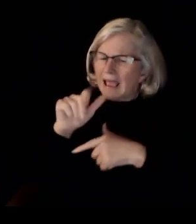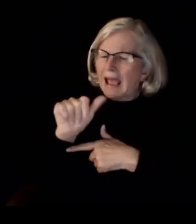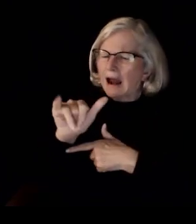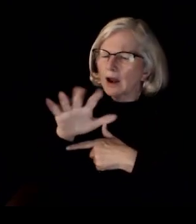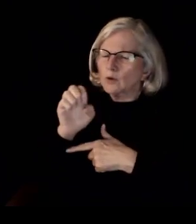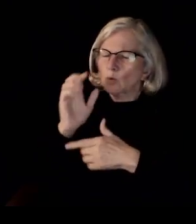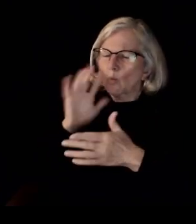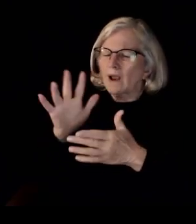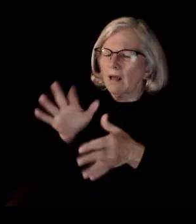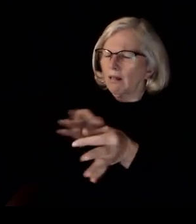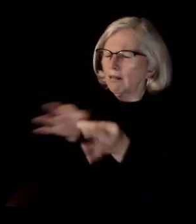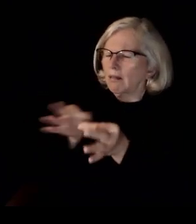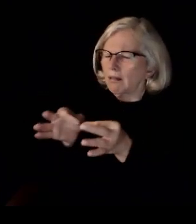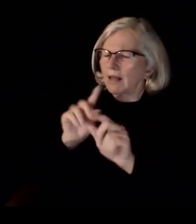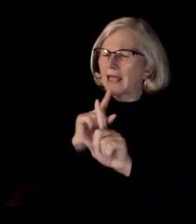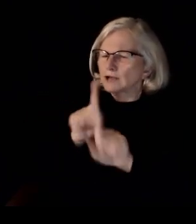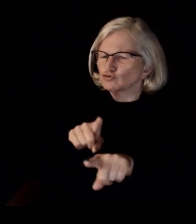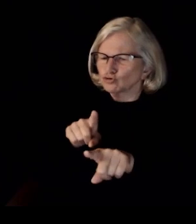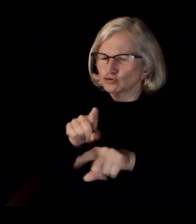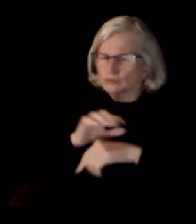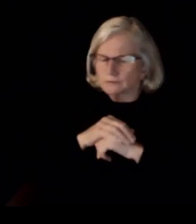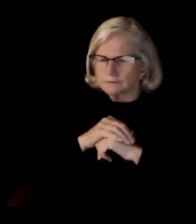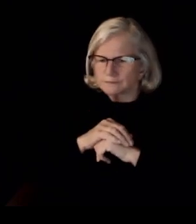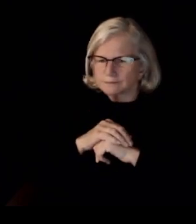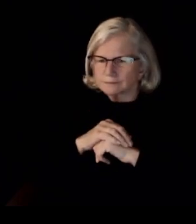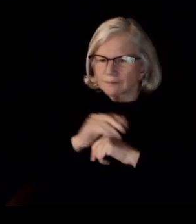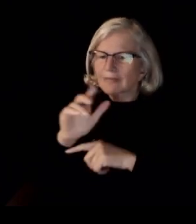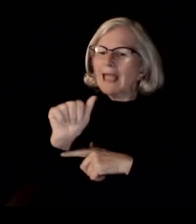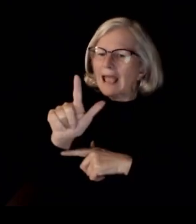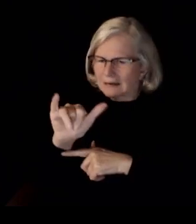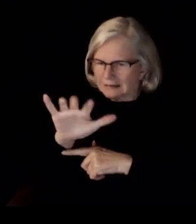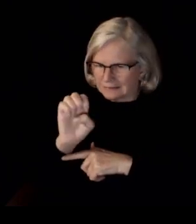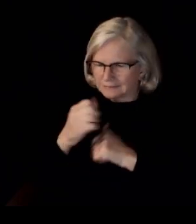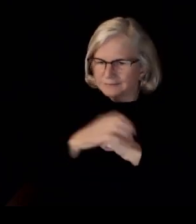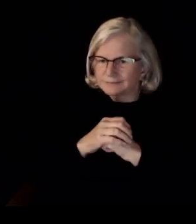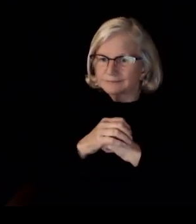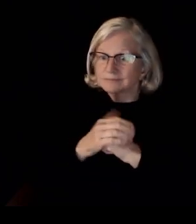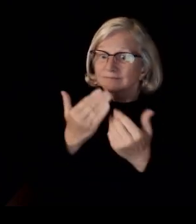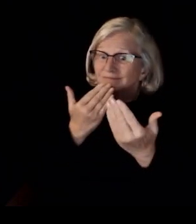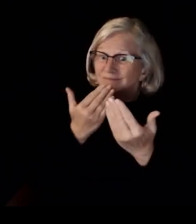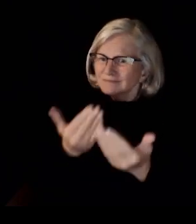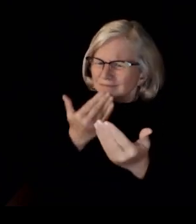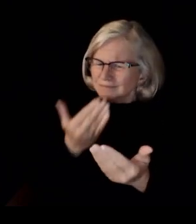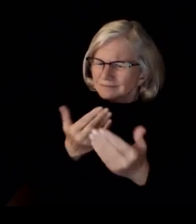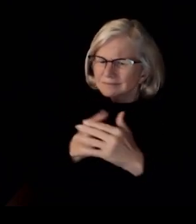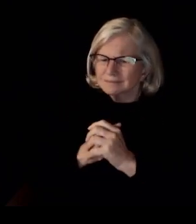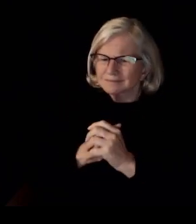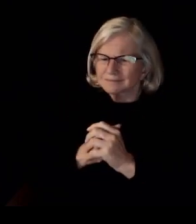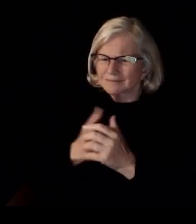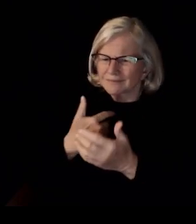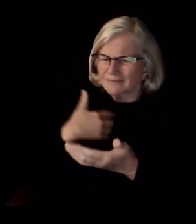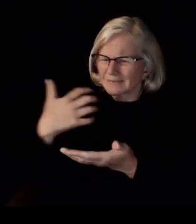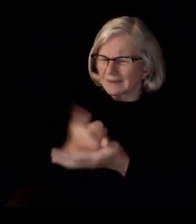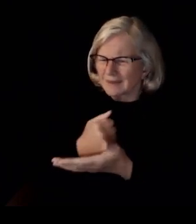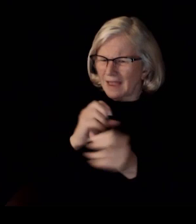Commissioner Robert-Davis: Commissioner Malcolm I really appreciate the opportunity to update all of you on where we are today as a state with personal protective equipment since Governor